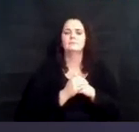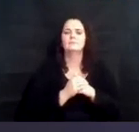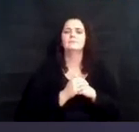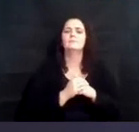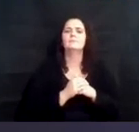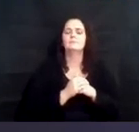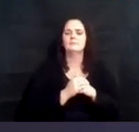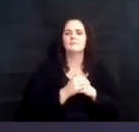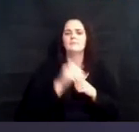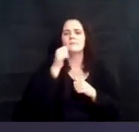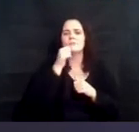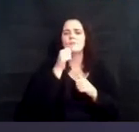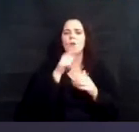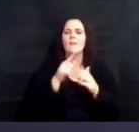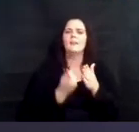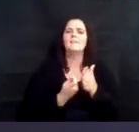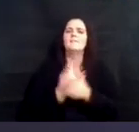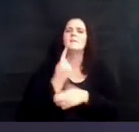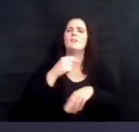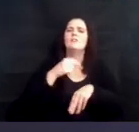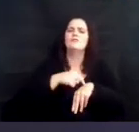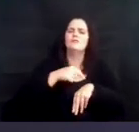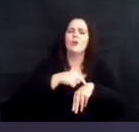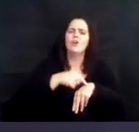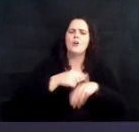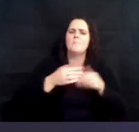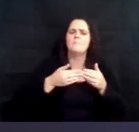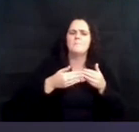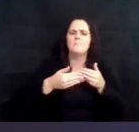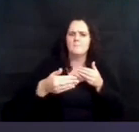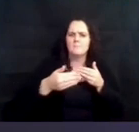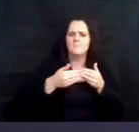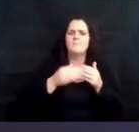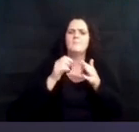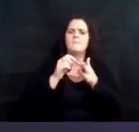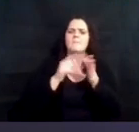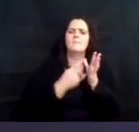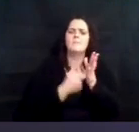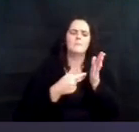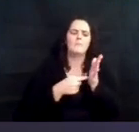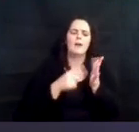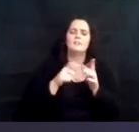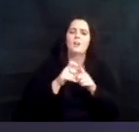period of apartheid and his work deals with apartheid very very explicitly.